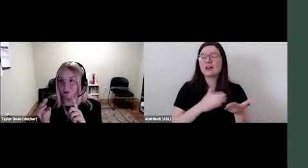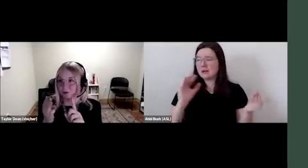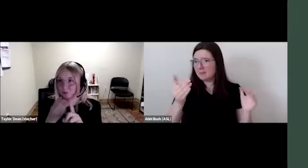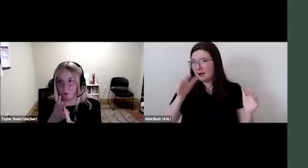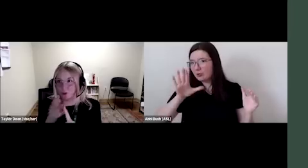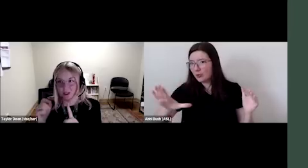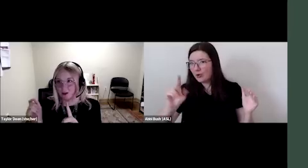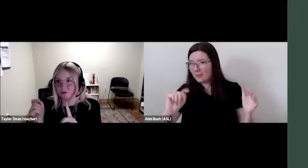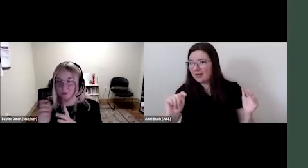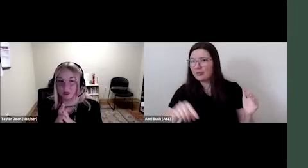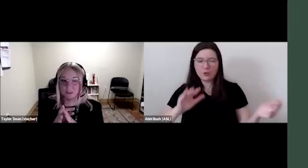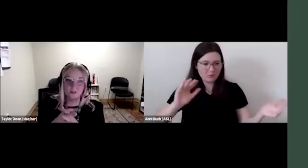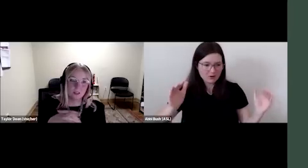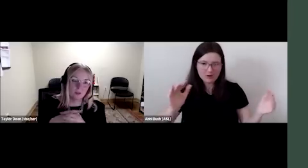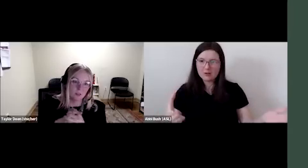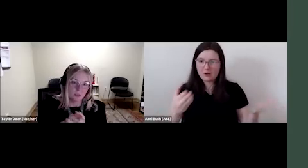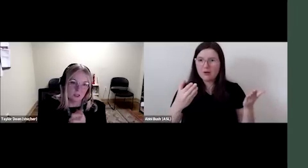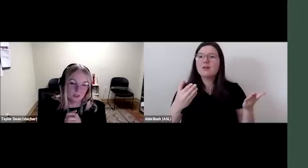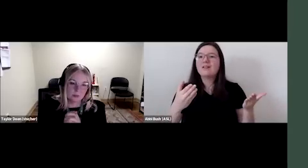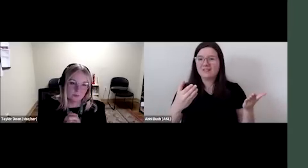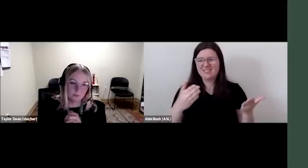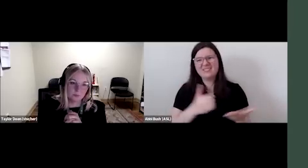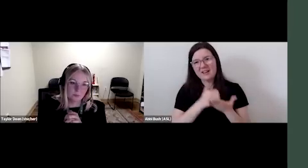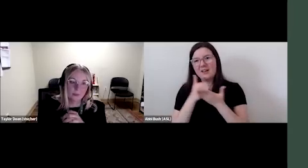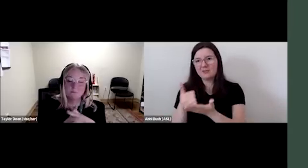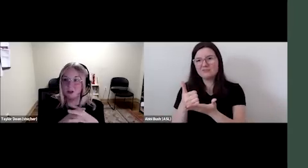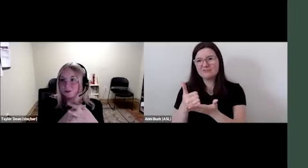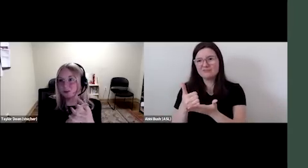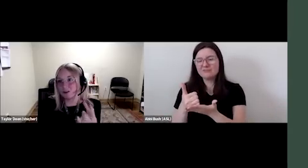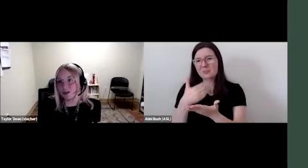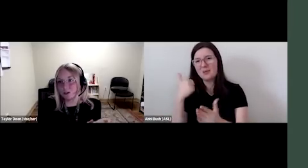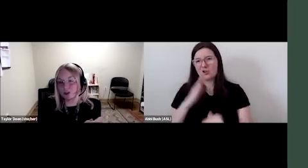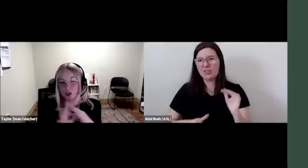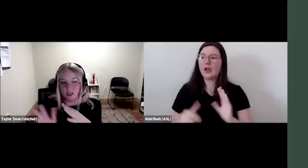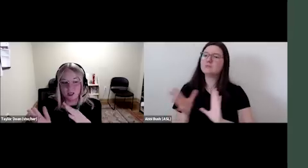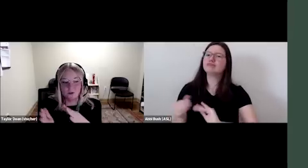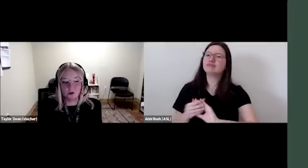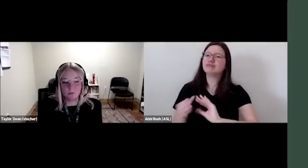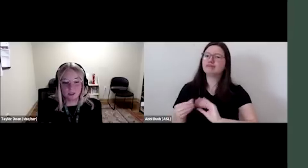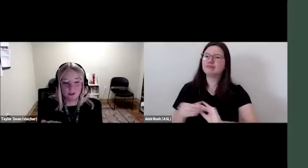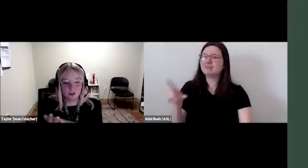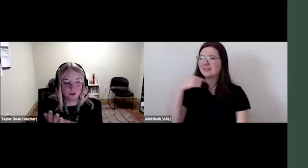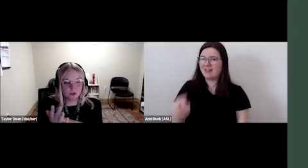or checking off a box. Mirror their language. If you come in and you're,